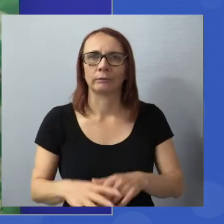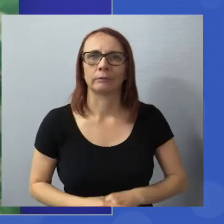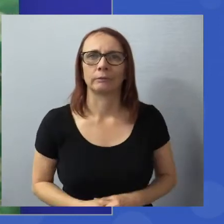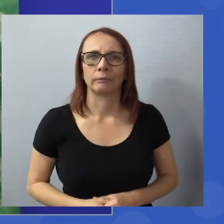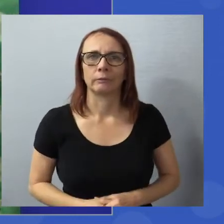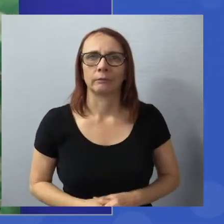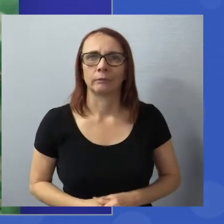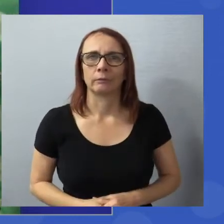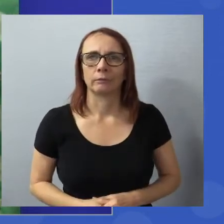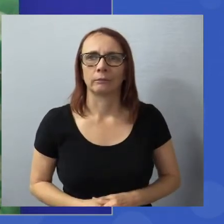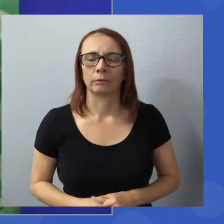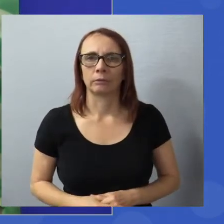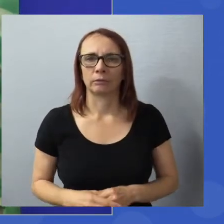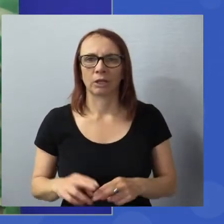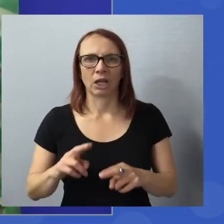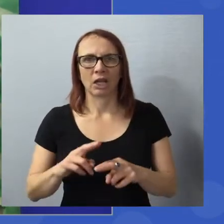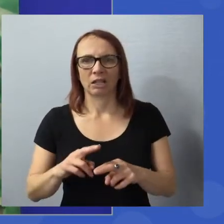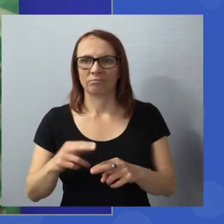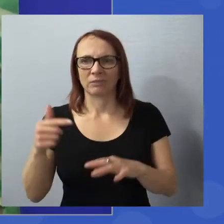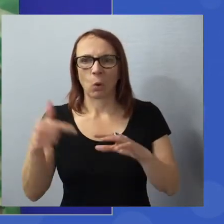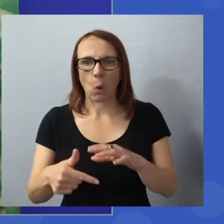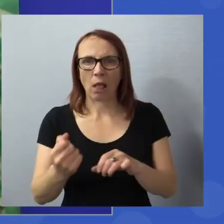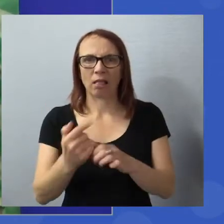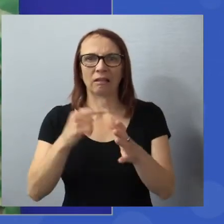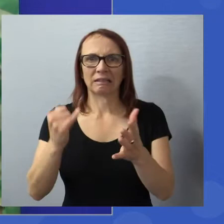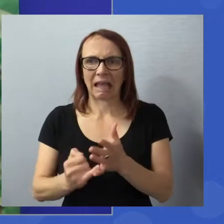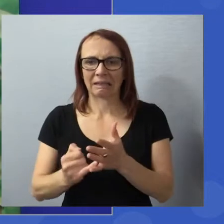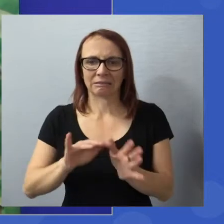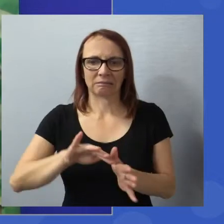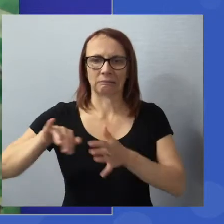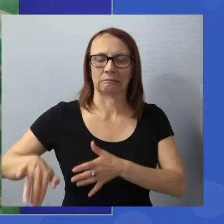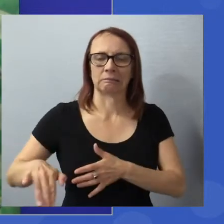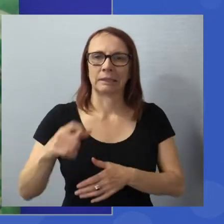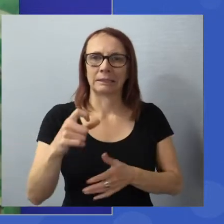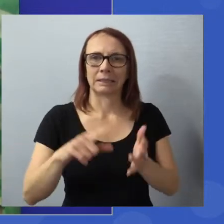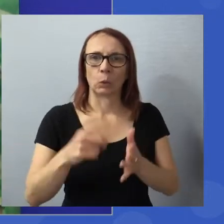reliance on fossil fuels and reduce carbon emissions and cliffs electricity